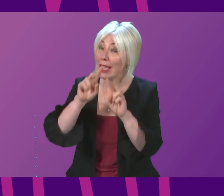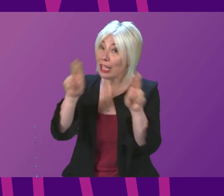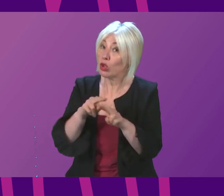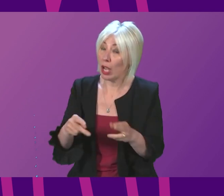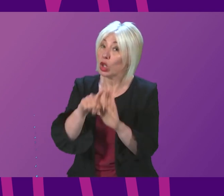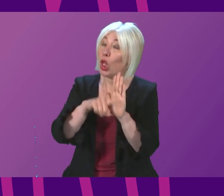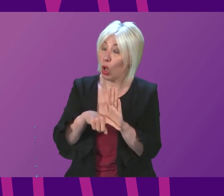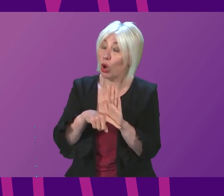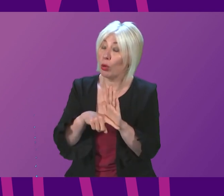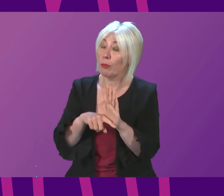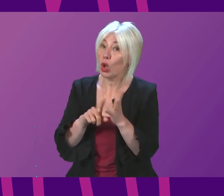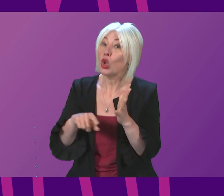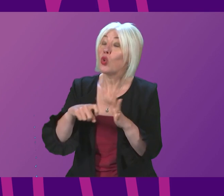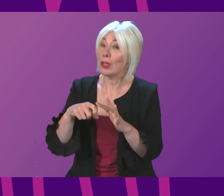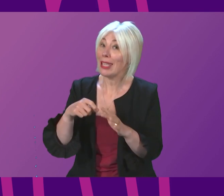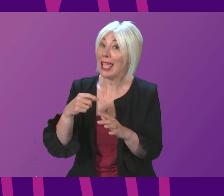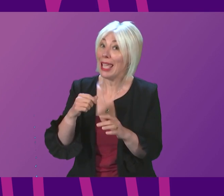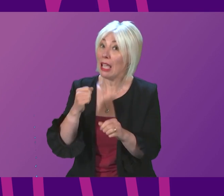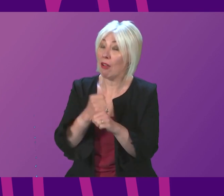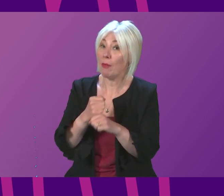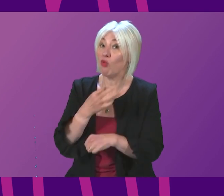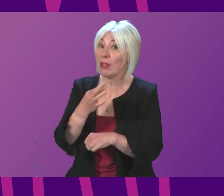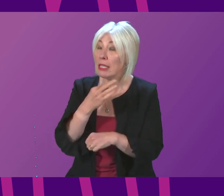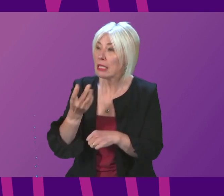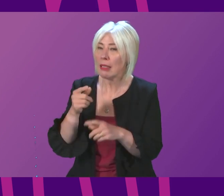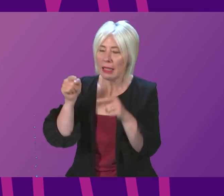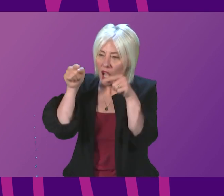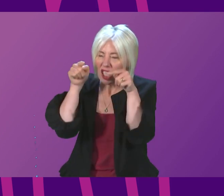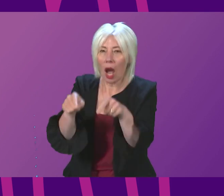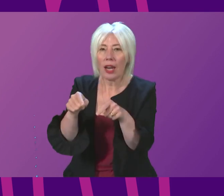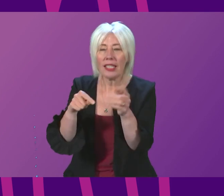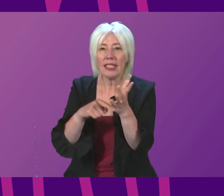The UK Government is risking sanctions such as targeted tariffs that would deeply harm